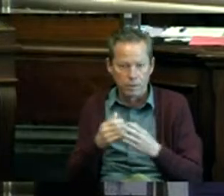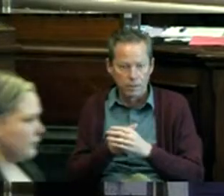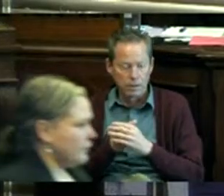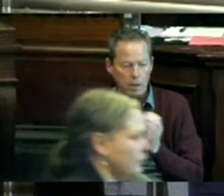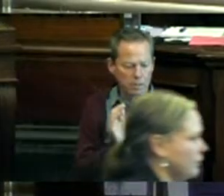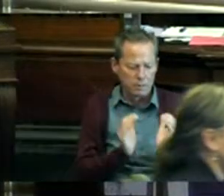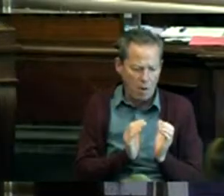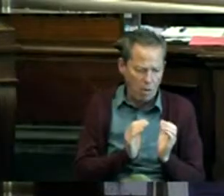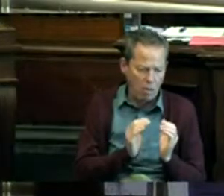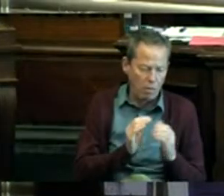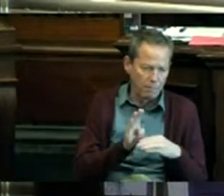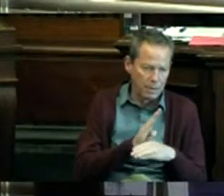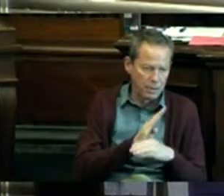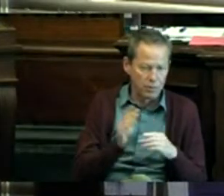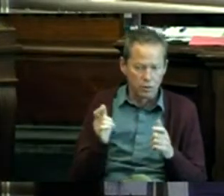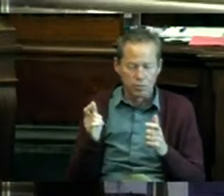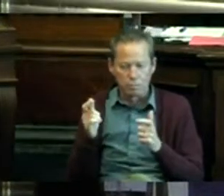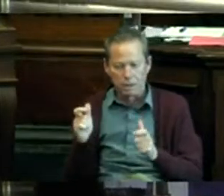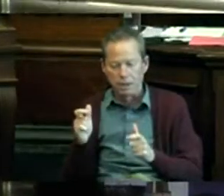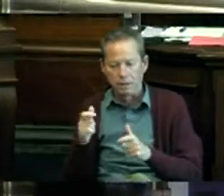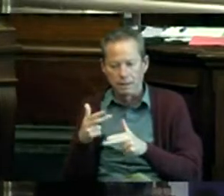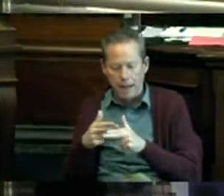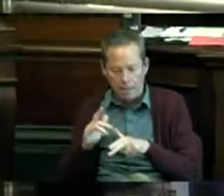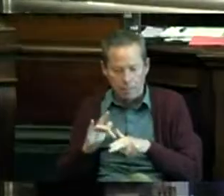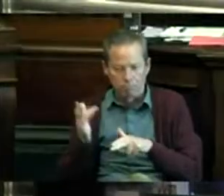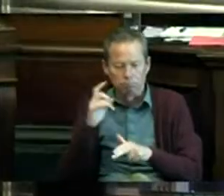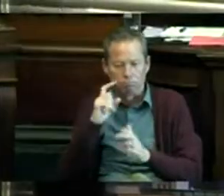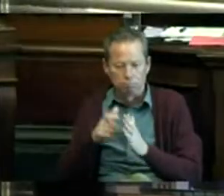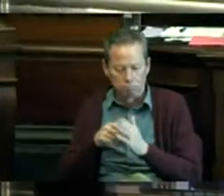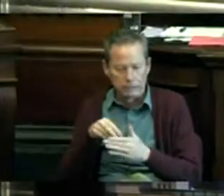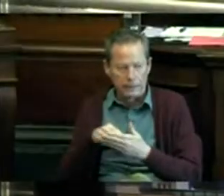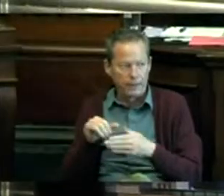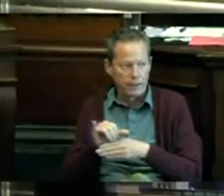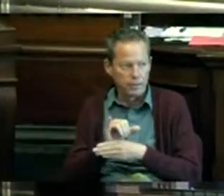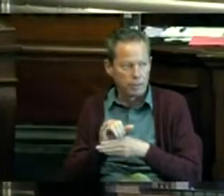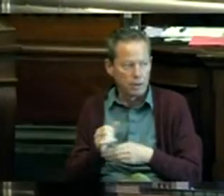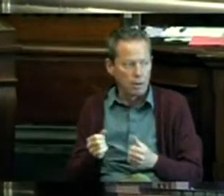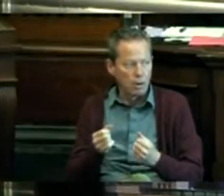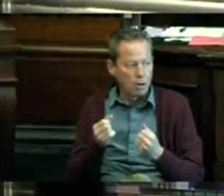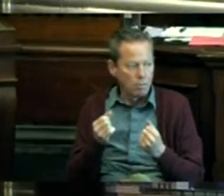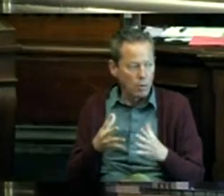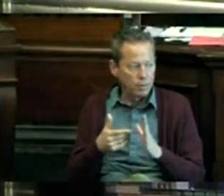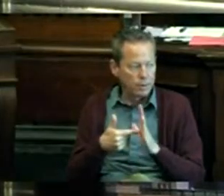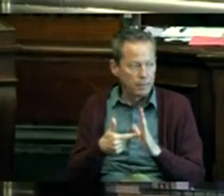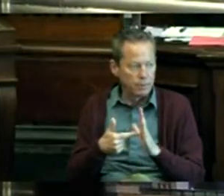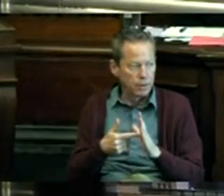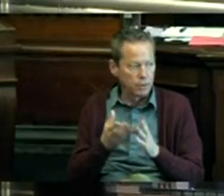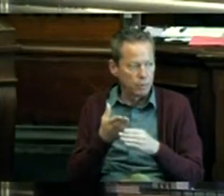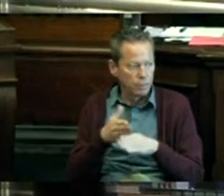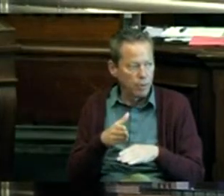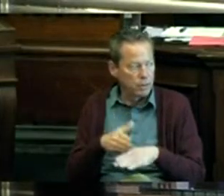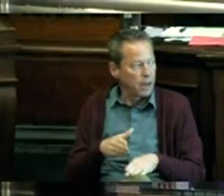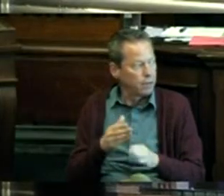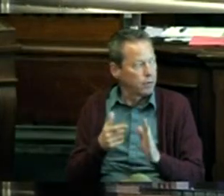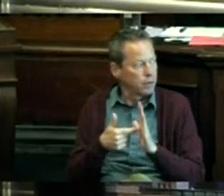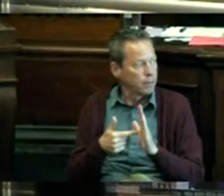understood it. Wide range of proposals, small vendors to big